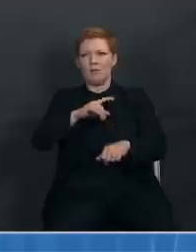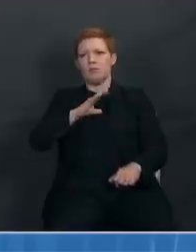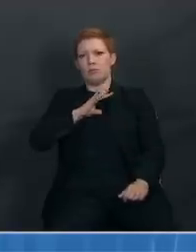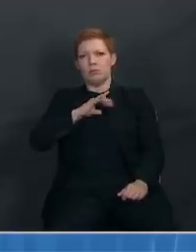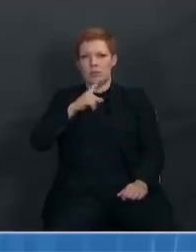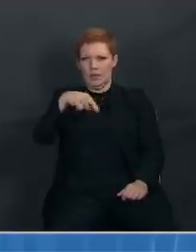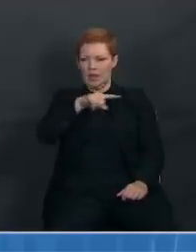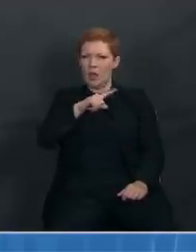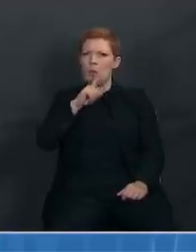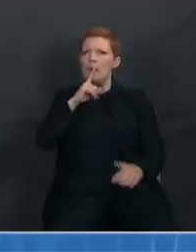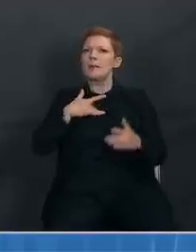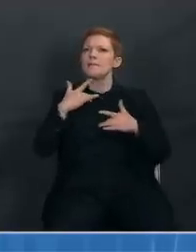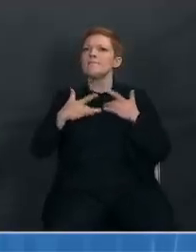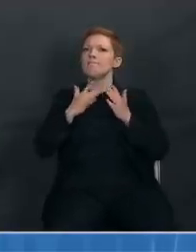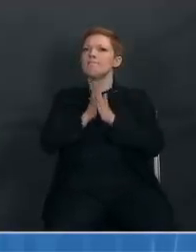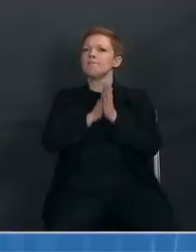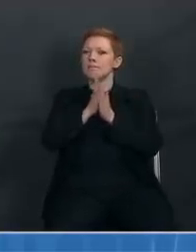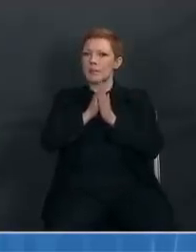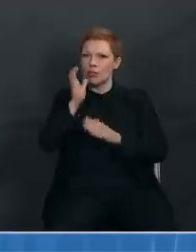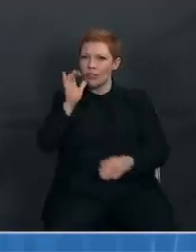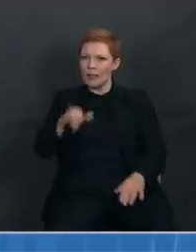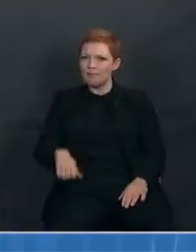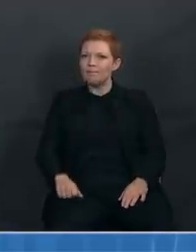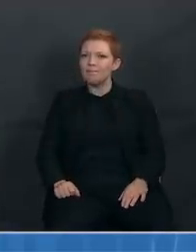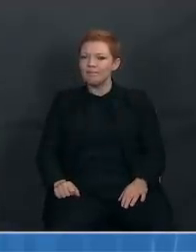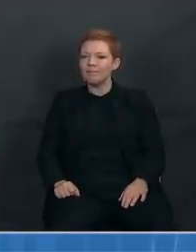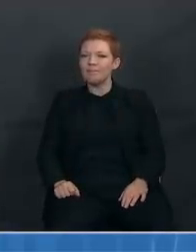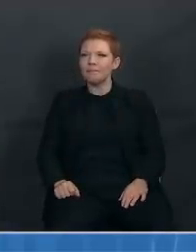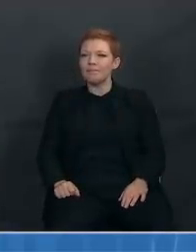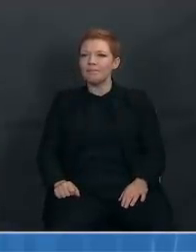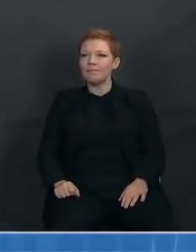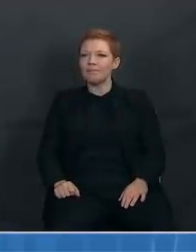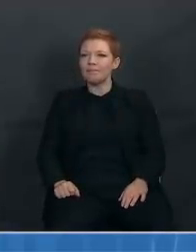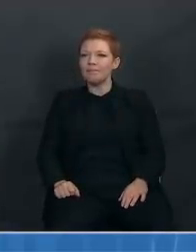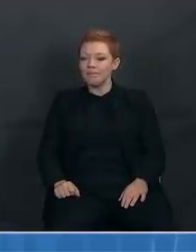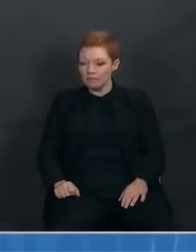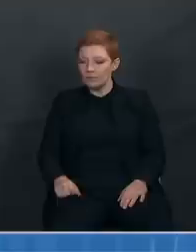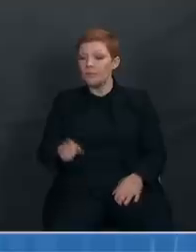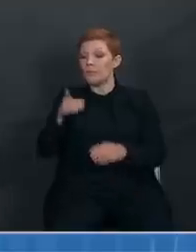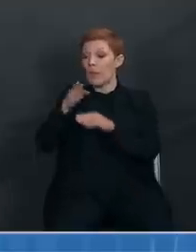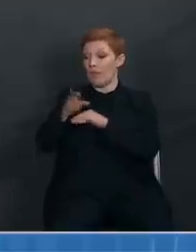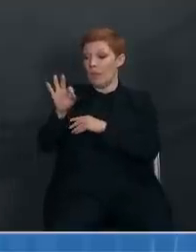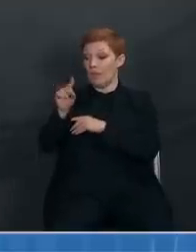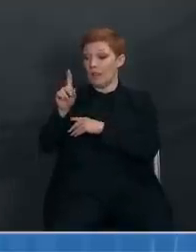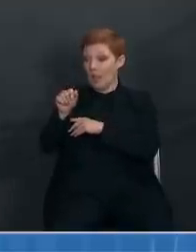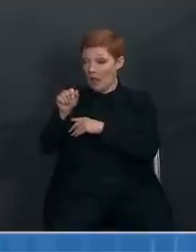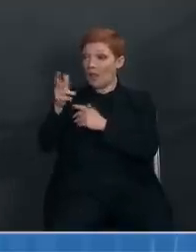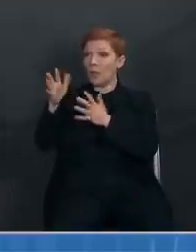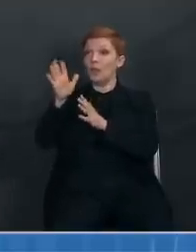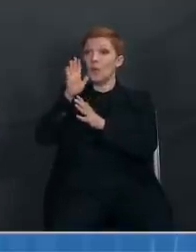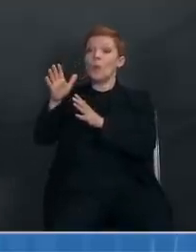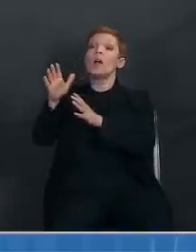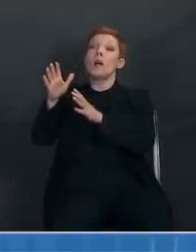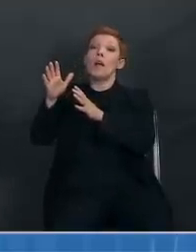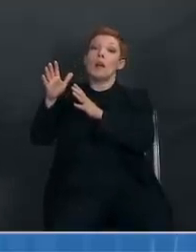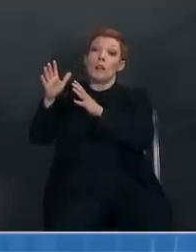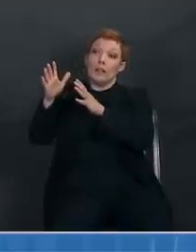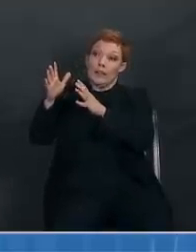Dr. Walensky: Maybe I will just add that after the FDA meets the advisory committee on immunization practices of the CDC, we'll also be meeting, and we'll be giving advice